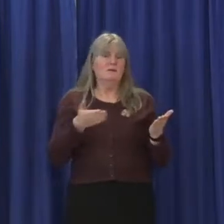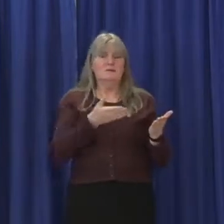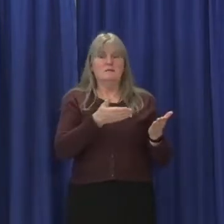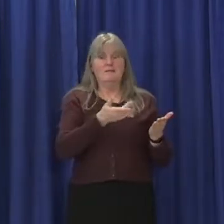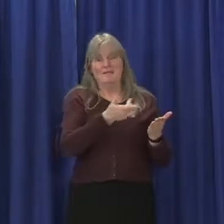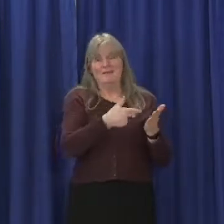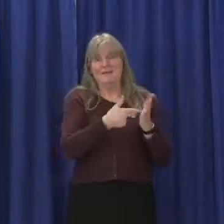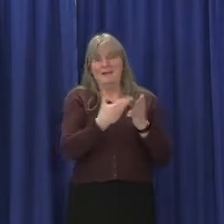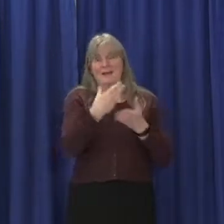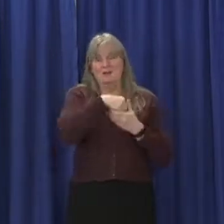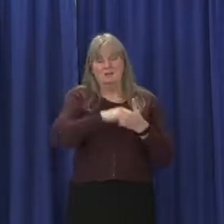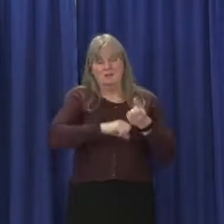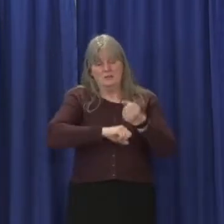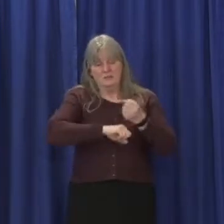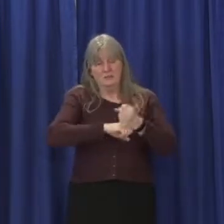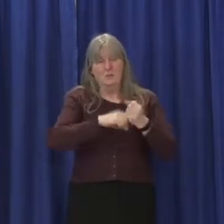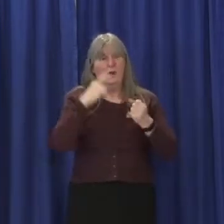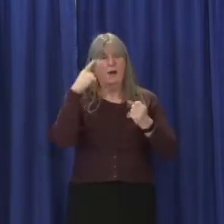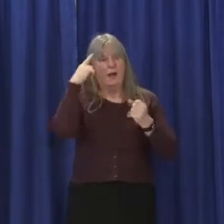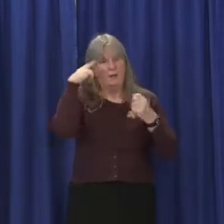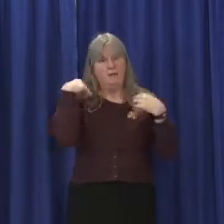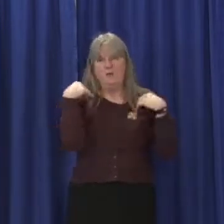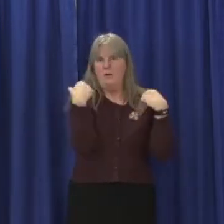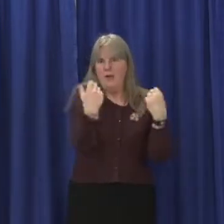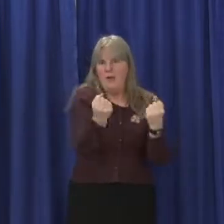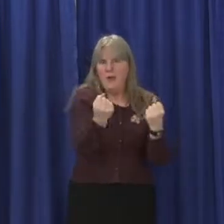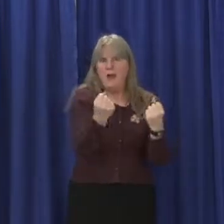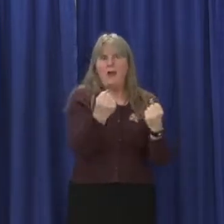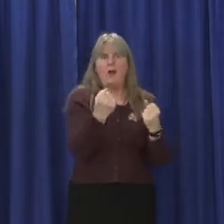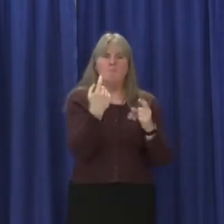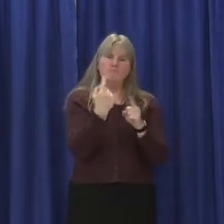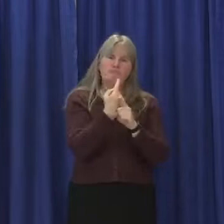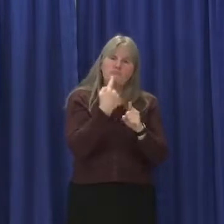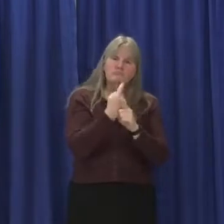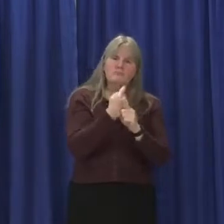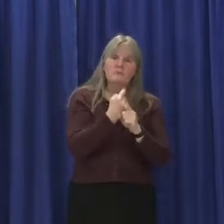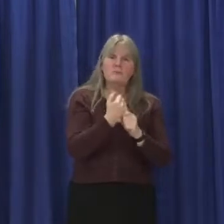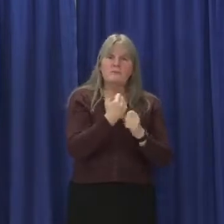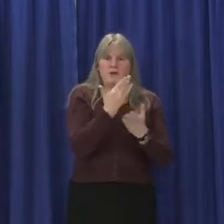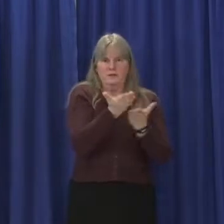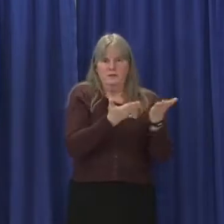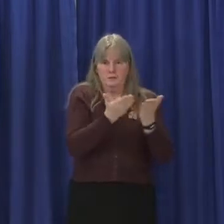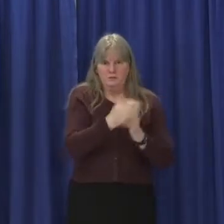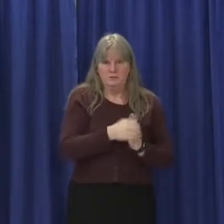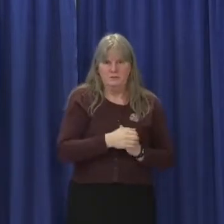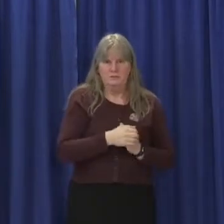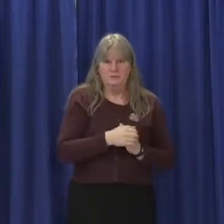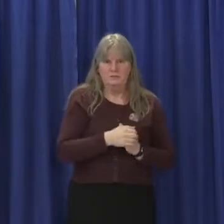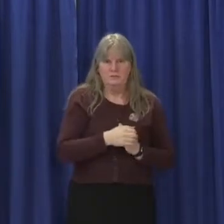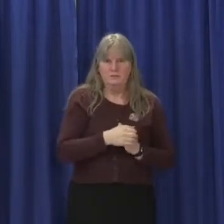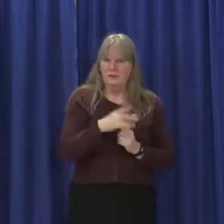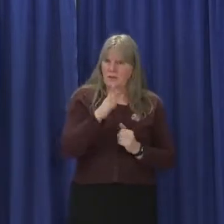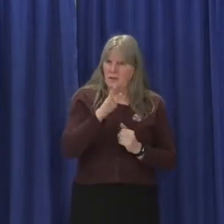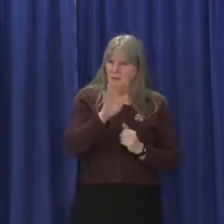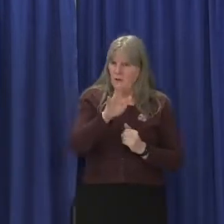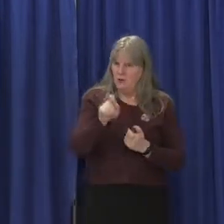mental health and wellness throughout the territory. The specifics of your question, I will have to look into and